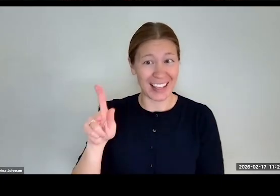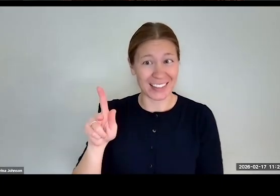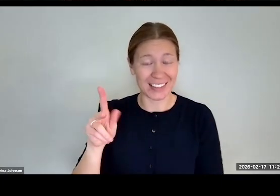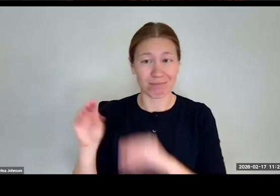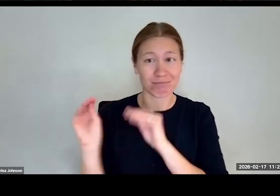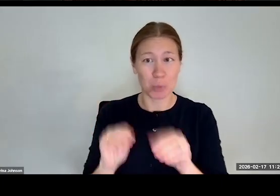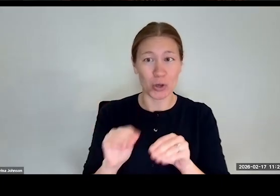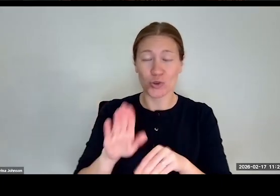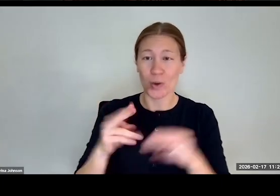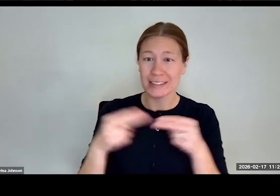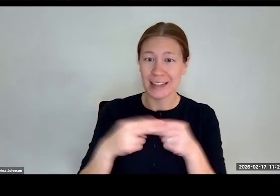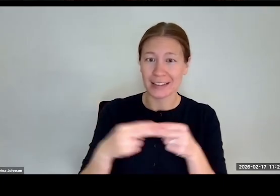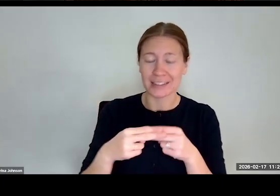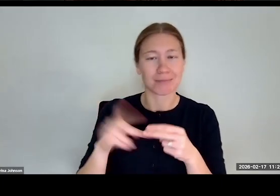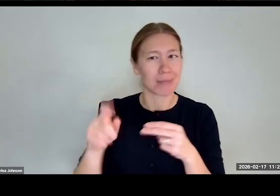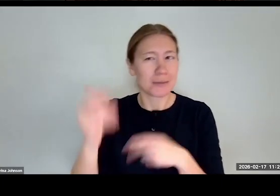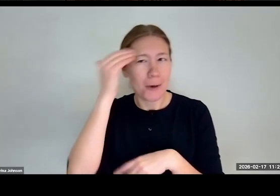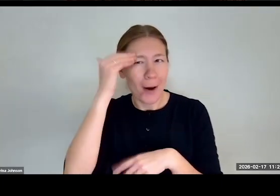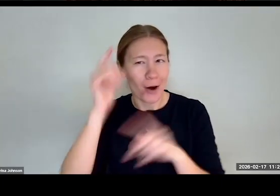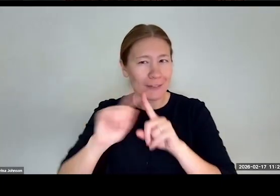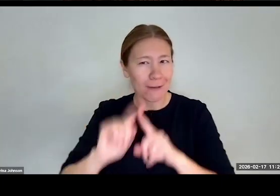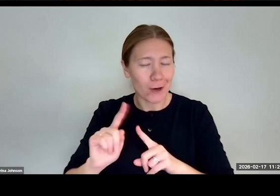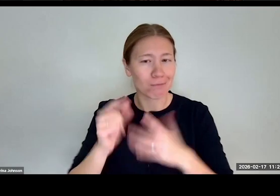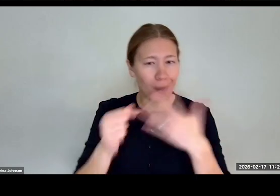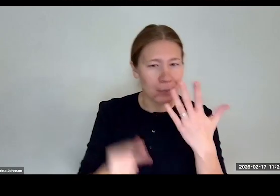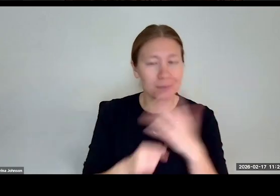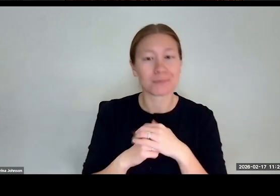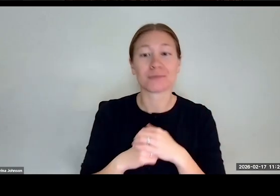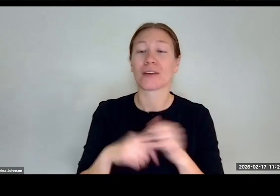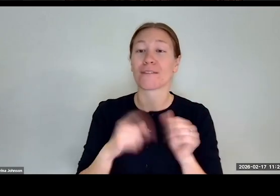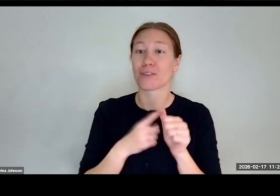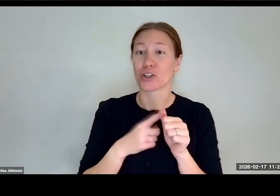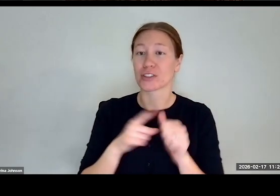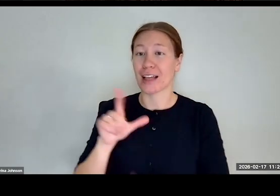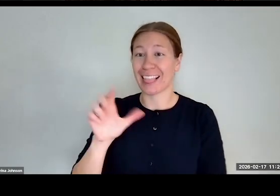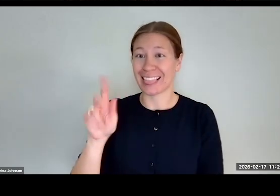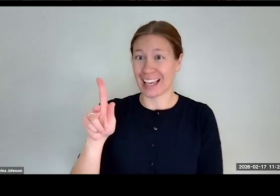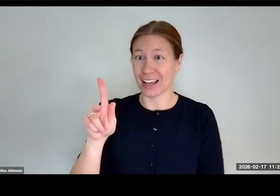So the first is that your link text should be differentiated from surrounding body text on your slides.